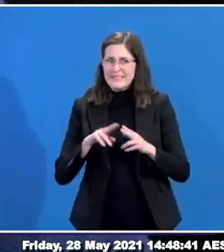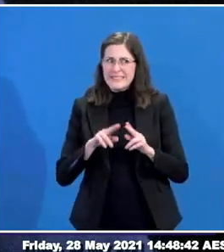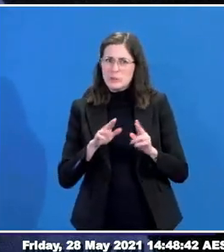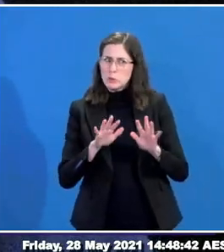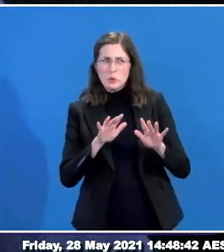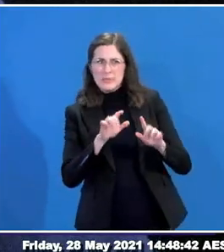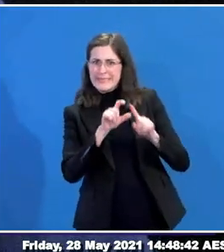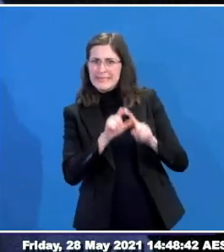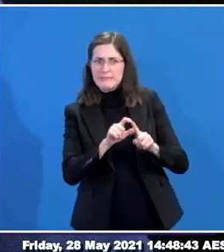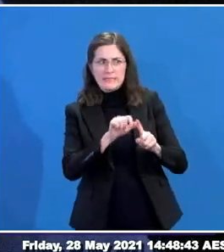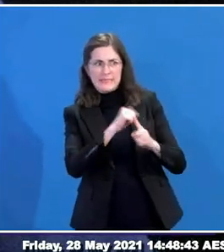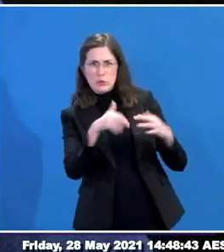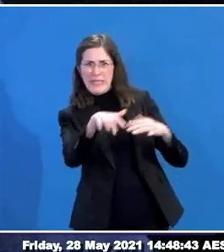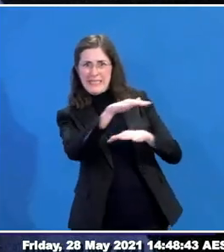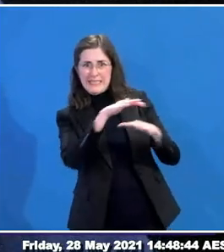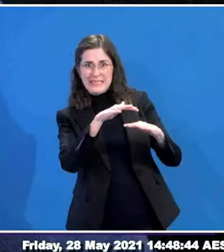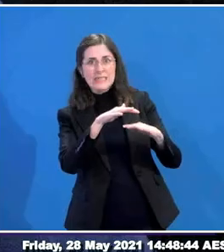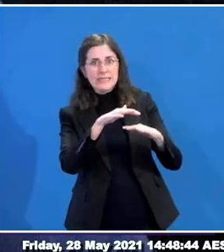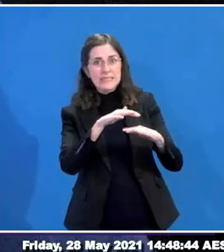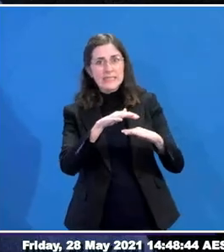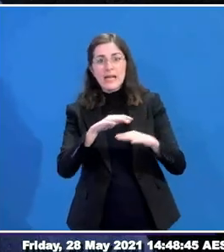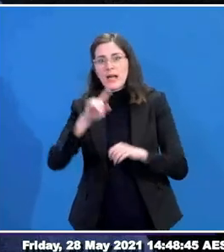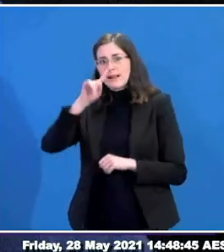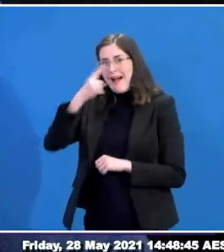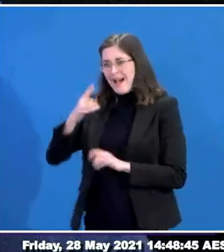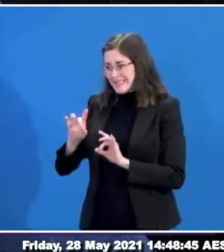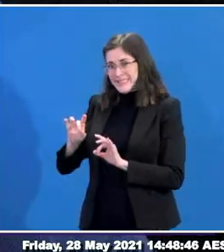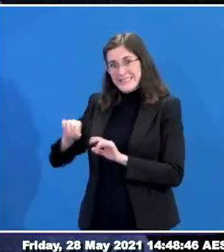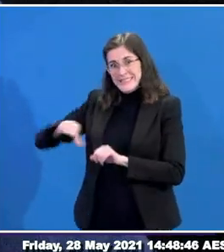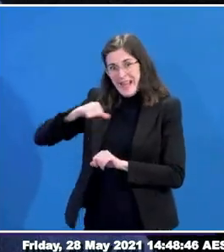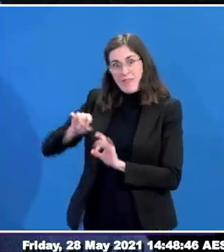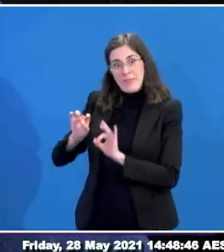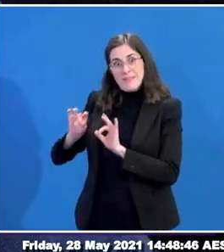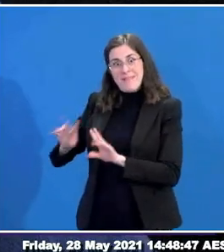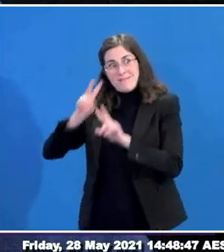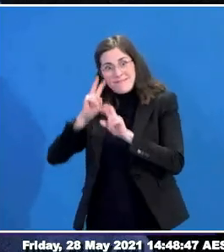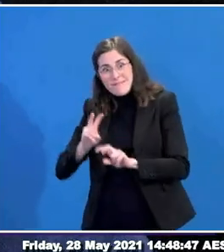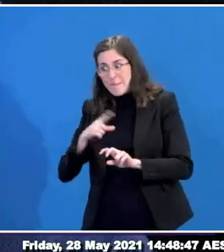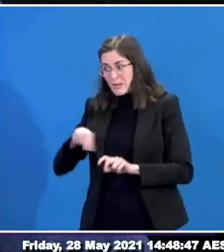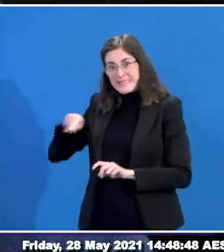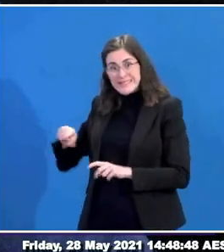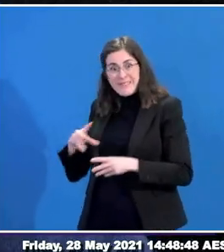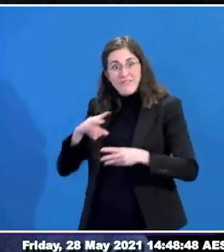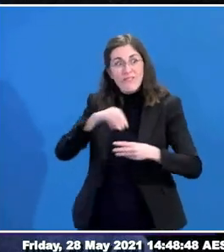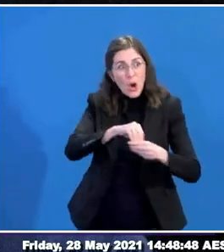for an internal investigation to deal with matters, we would request